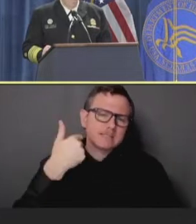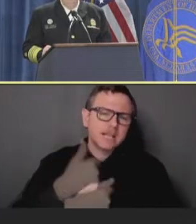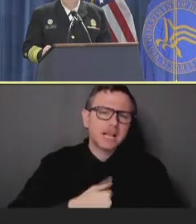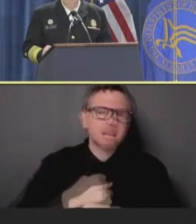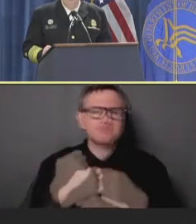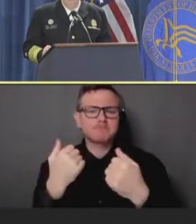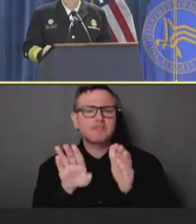for immunizations.